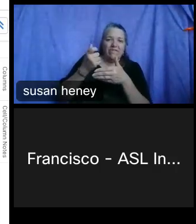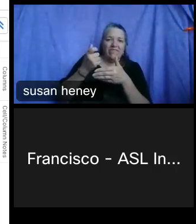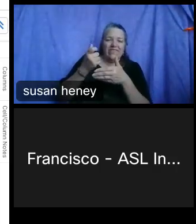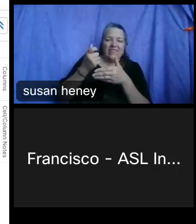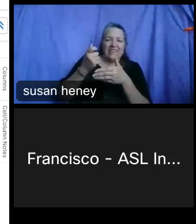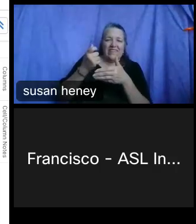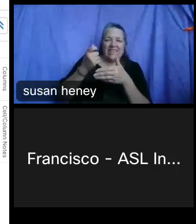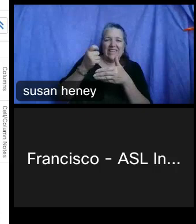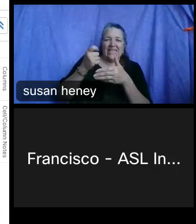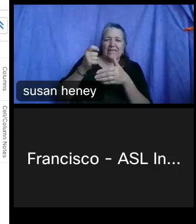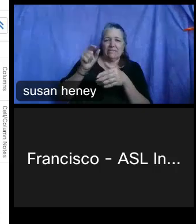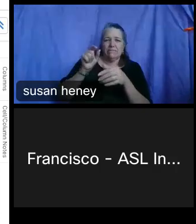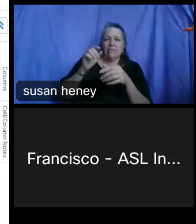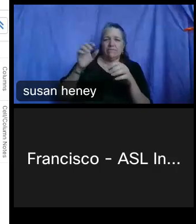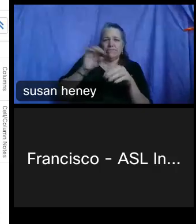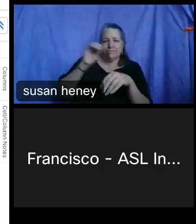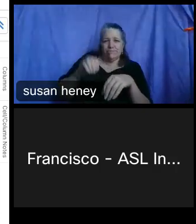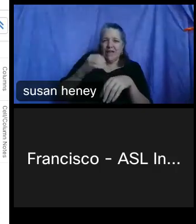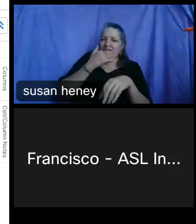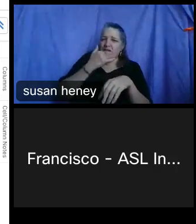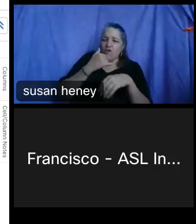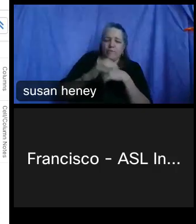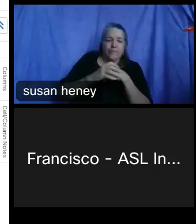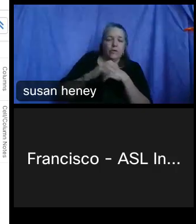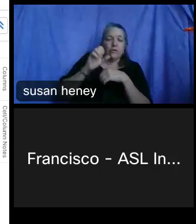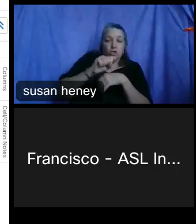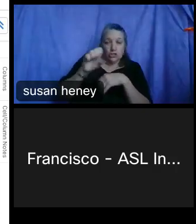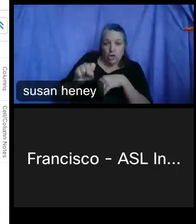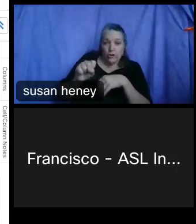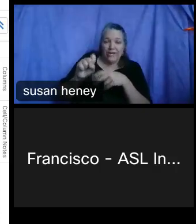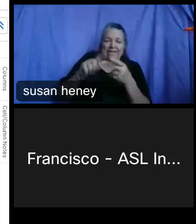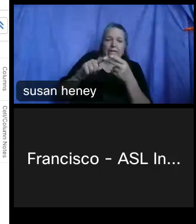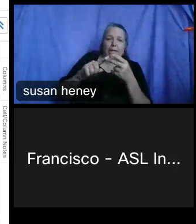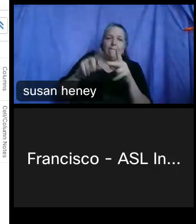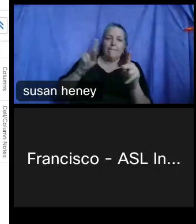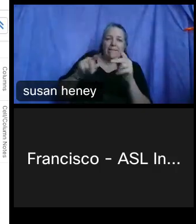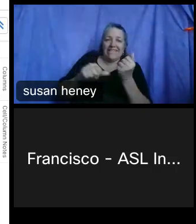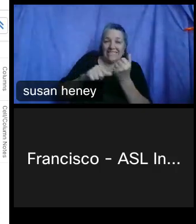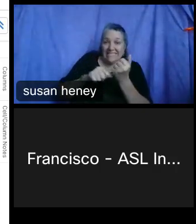with supplemental Social Security income, with cash public assistance, with retirement income,